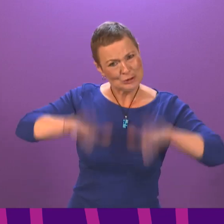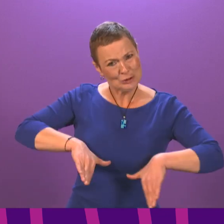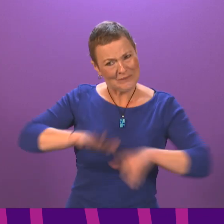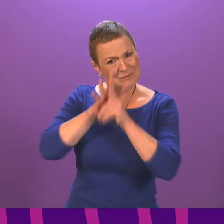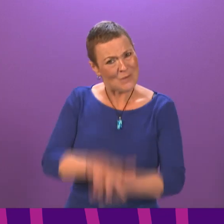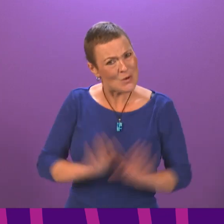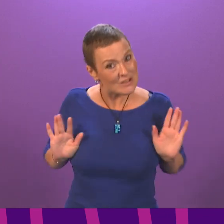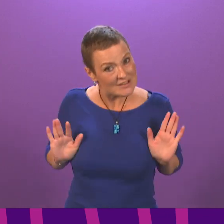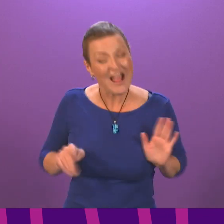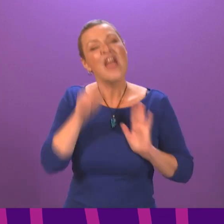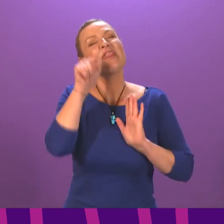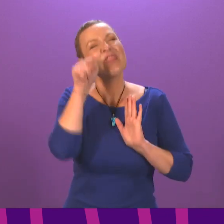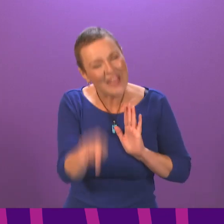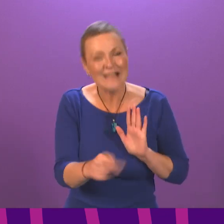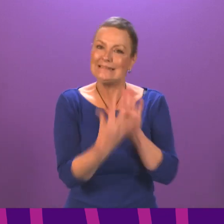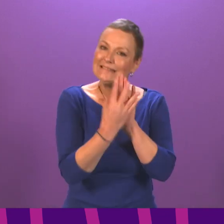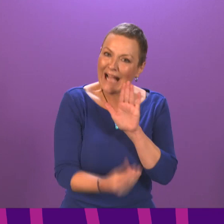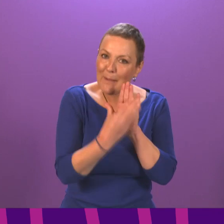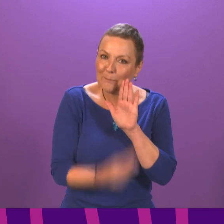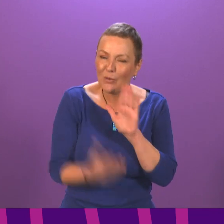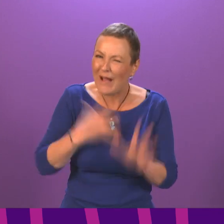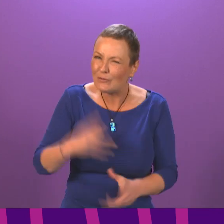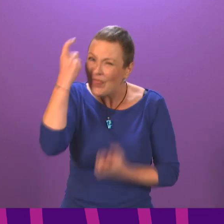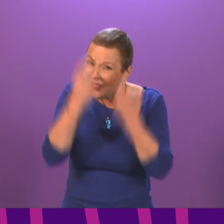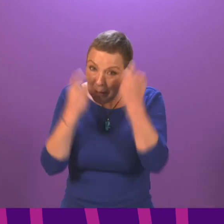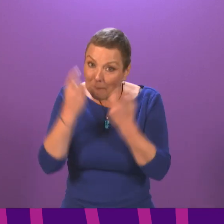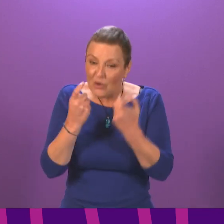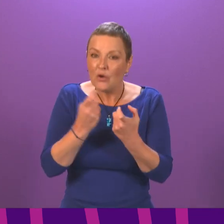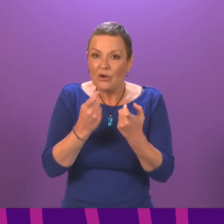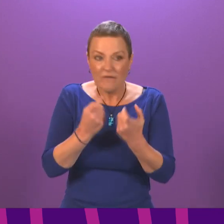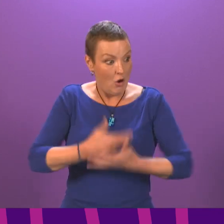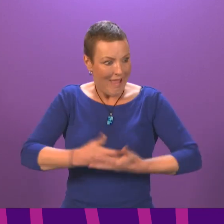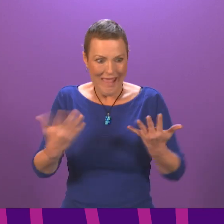Those are the kinds of exceptional circumstances that have to be catered for, for any policy,